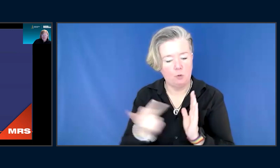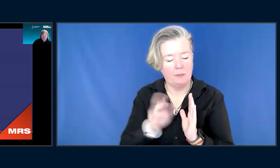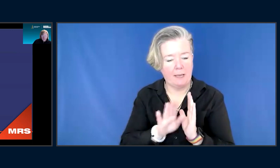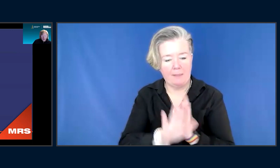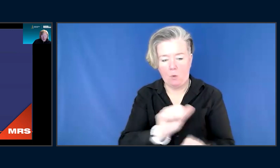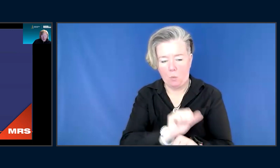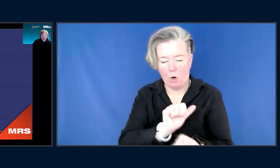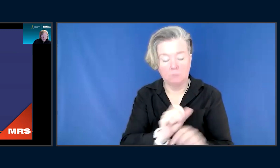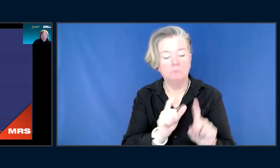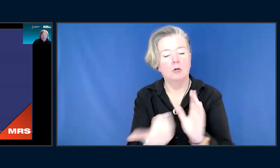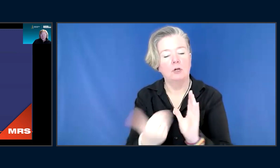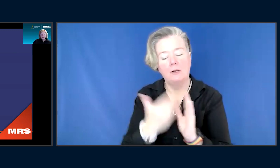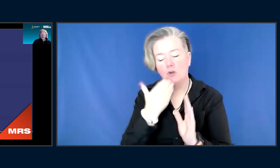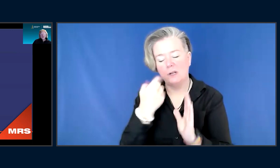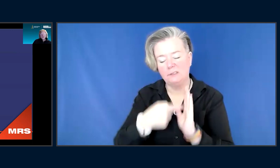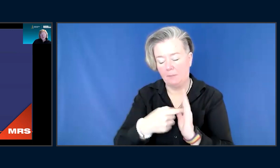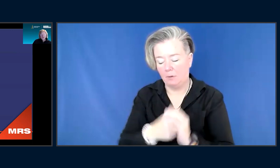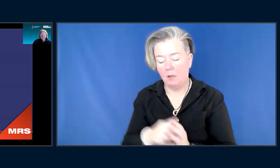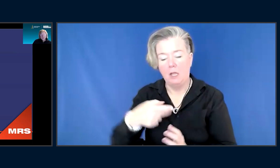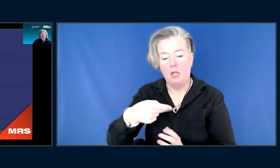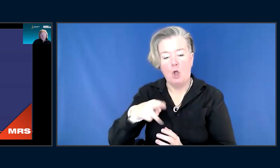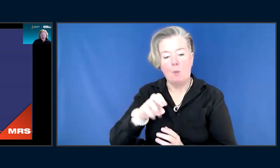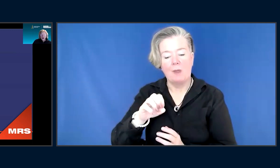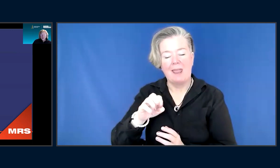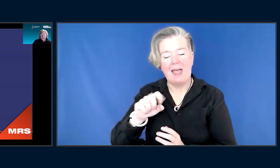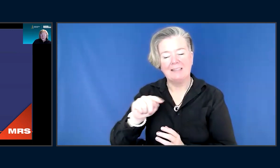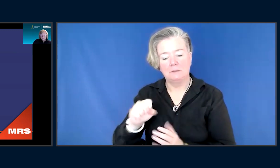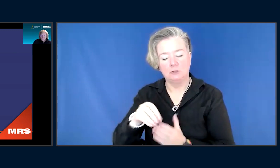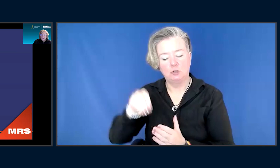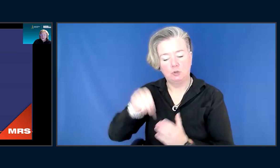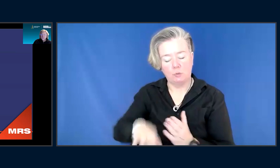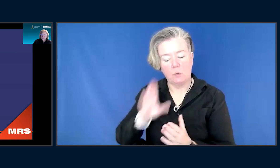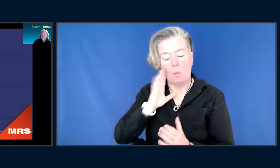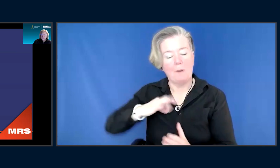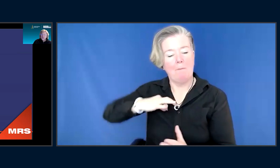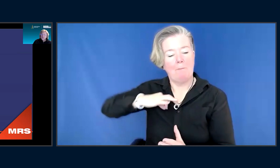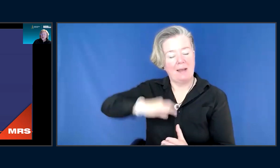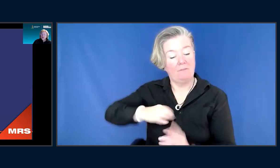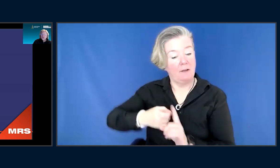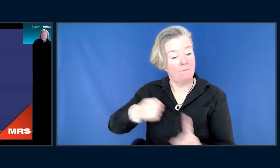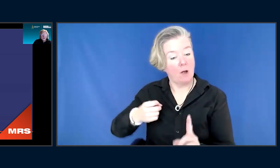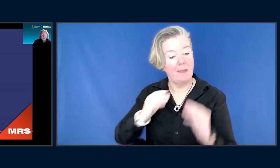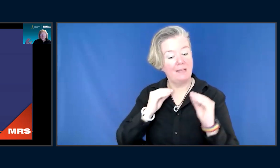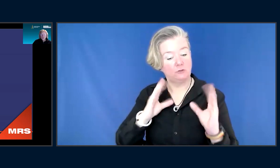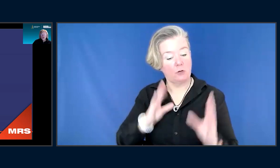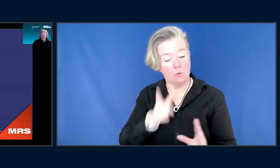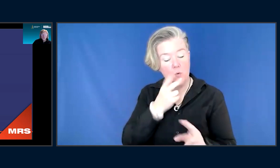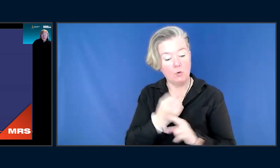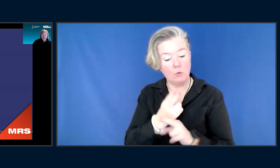any of the things. A good example of that is that a Pre-ETS student can benefit from an instructor